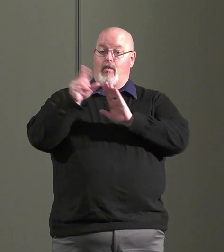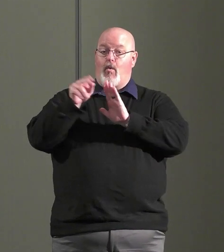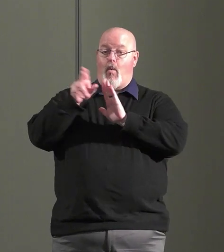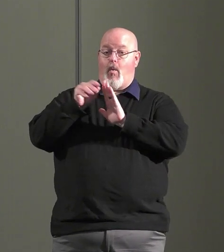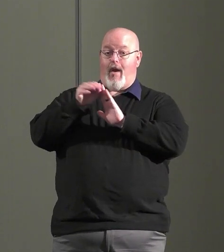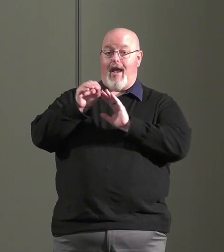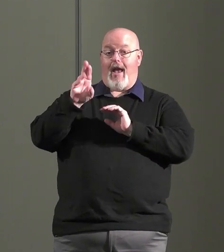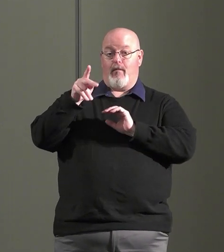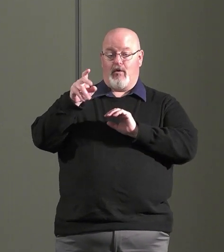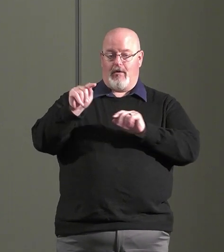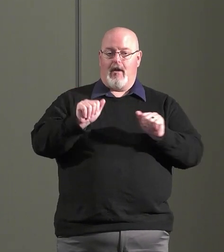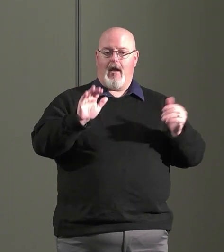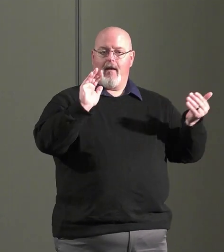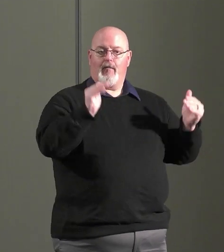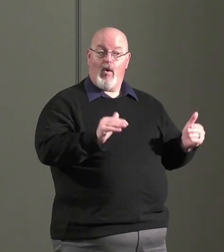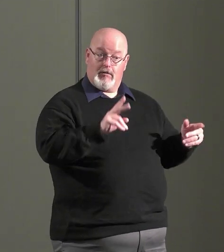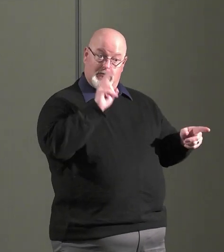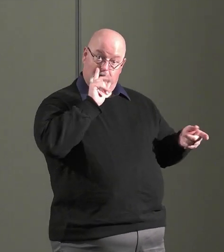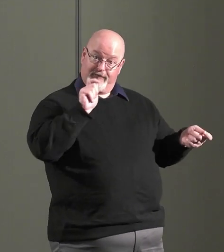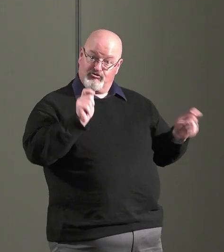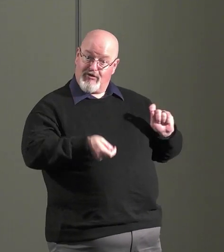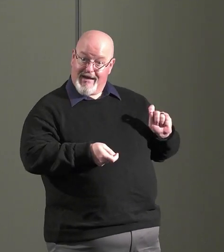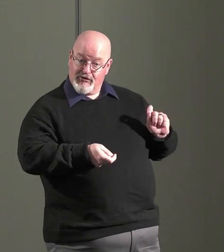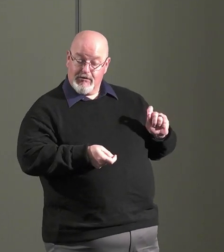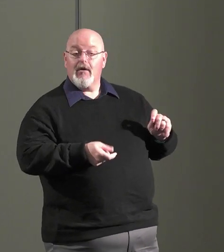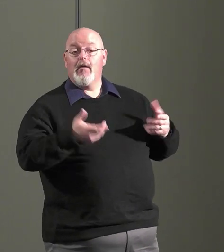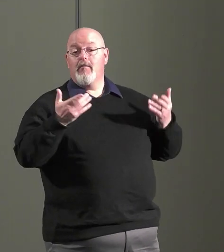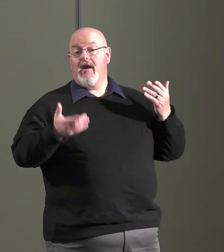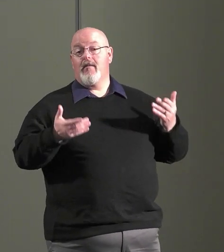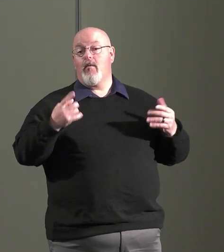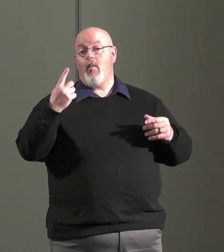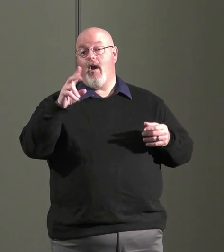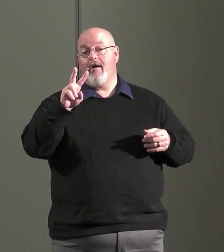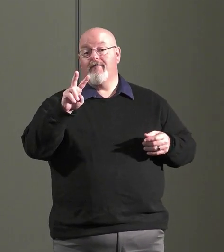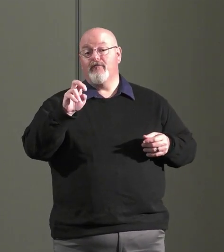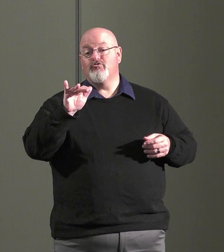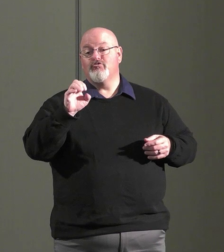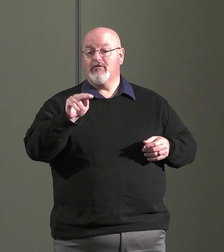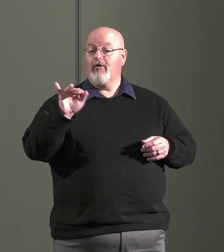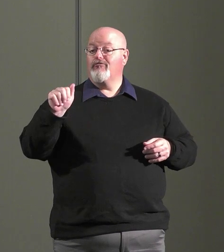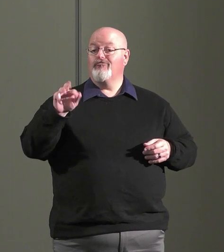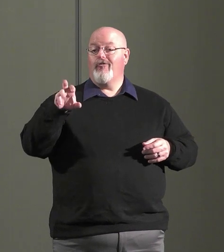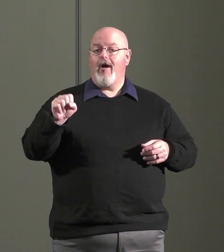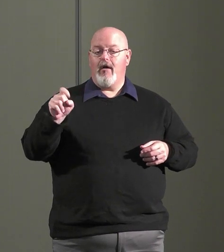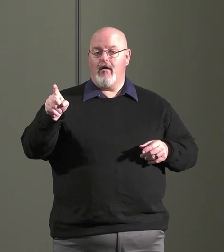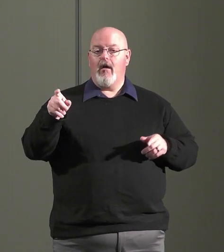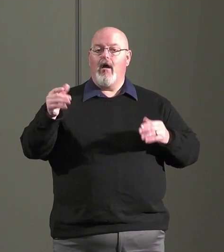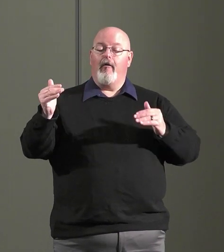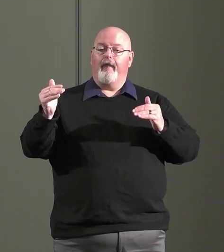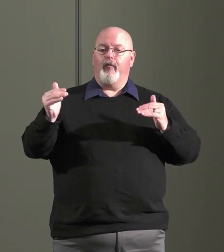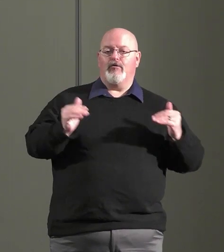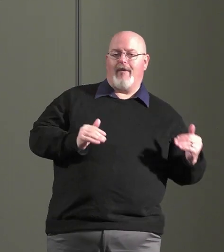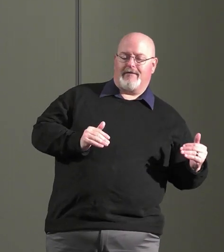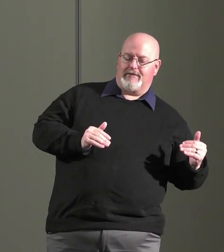and they compare it to see if it is changed if one version of JAWS regressed somehow I know that